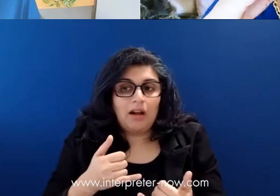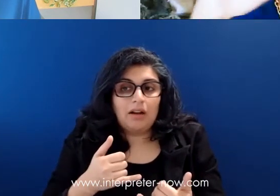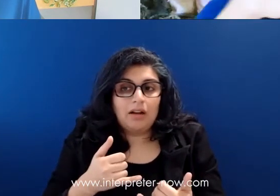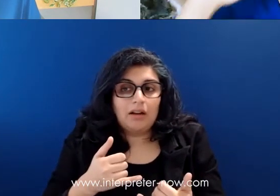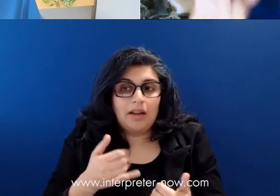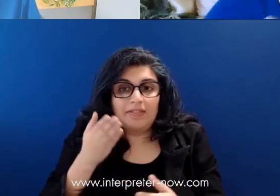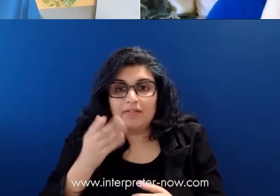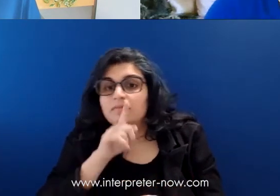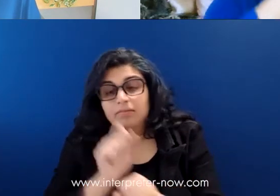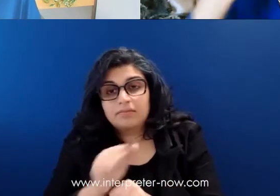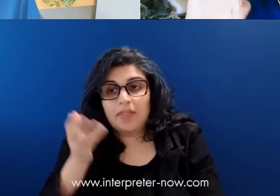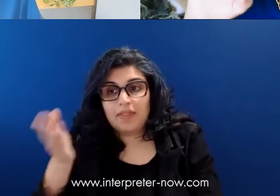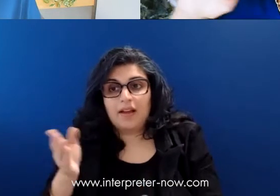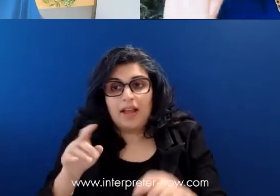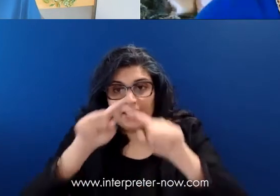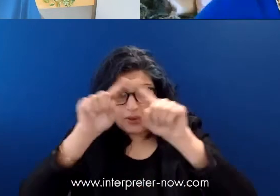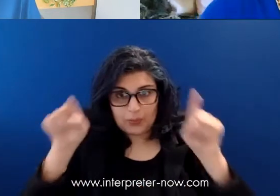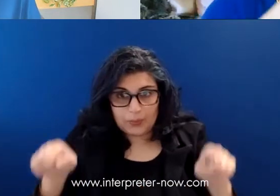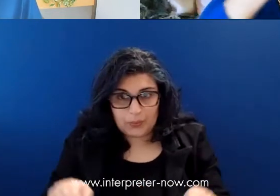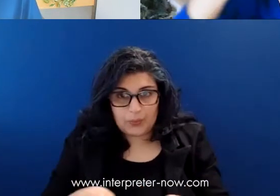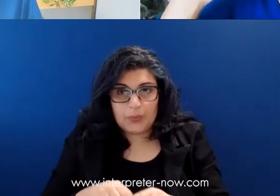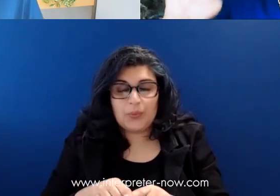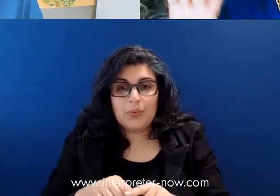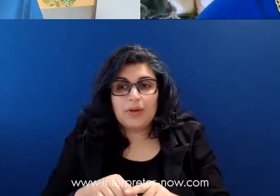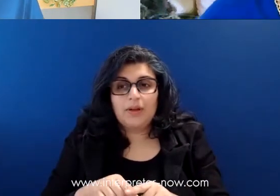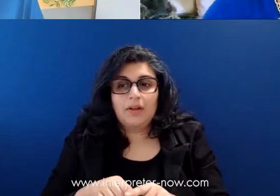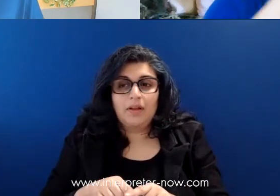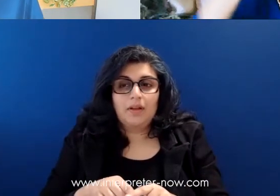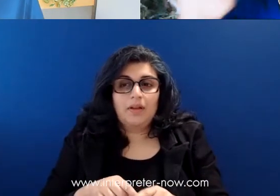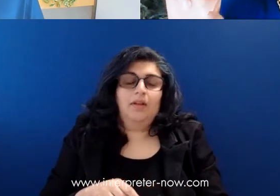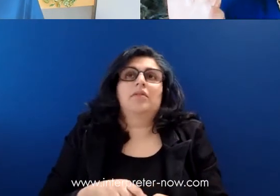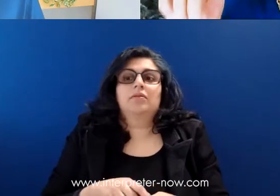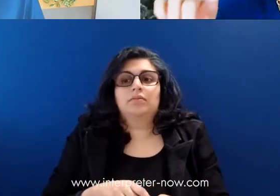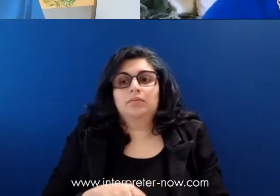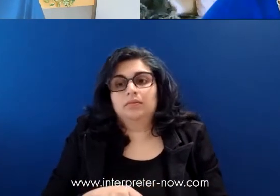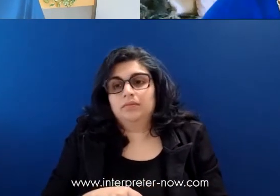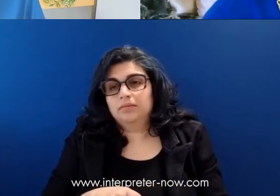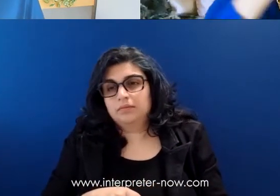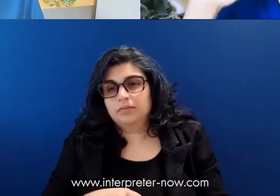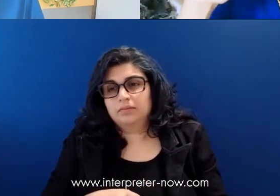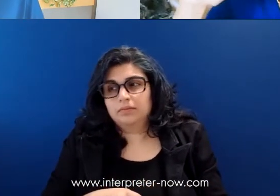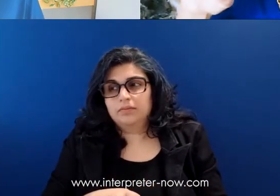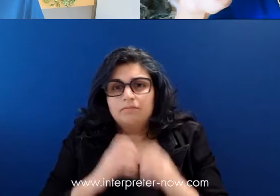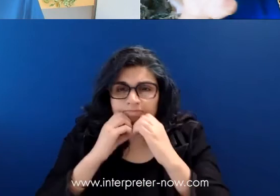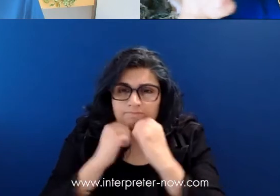Then, in the concentric circles, you might have loved ones that have just recently escaped